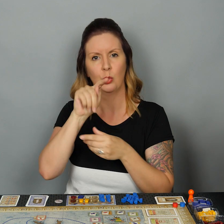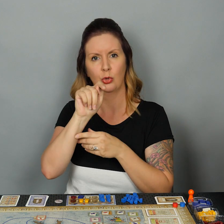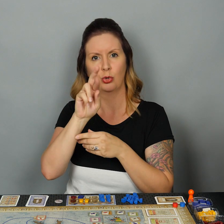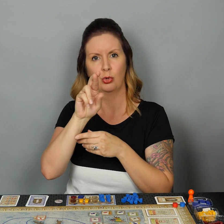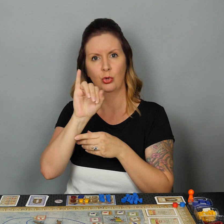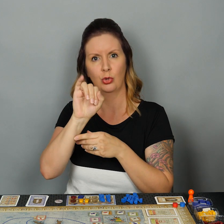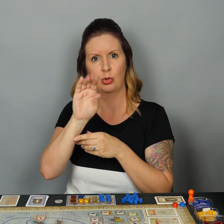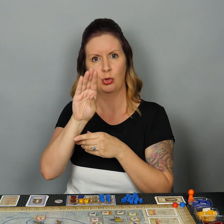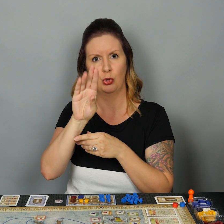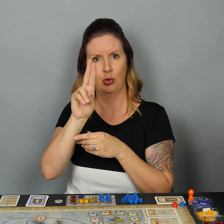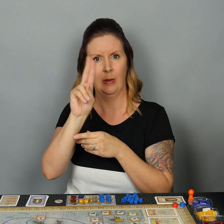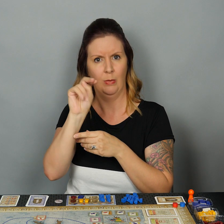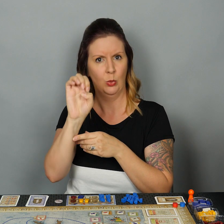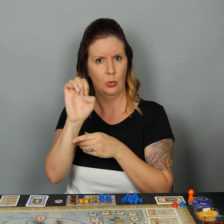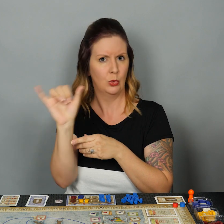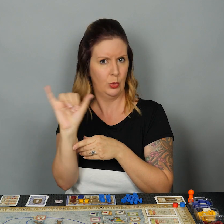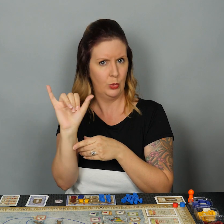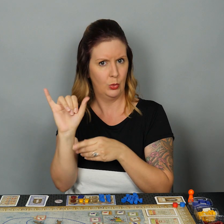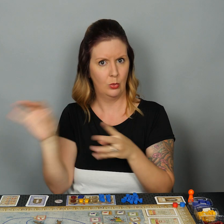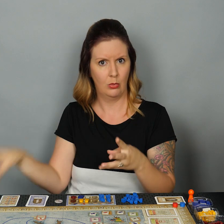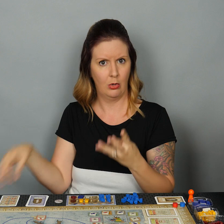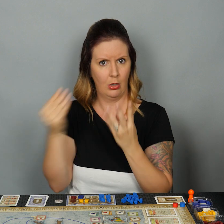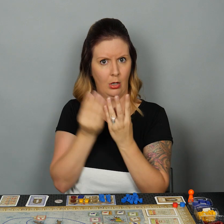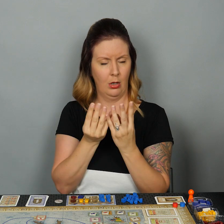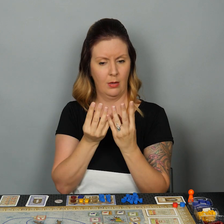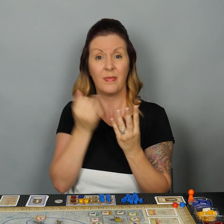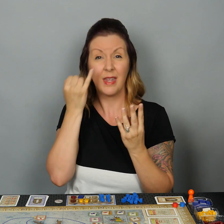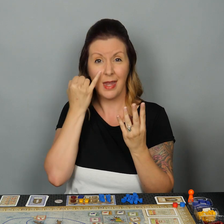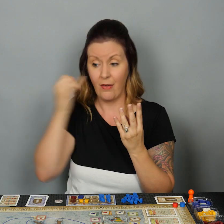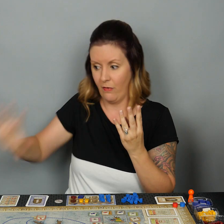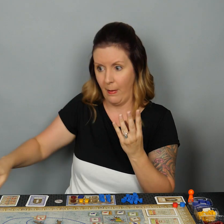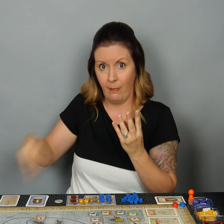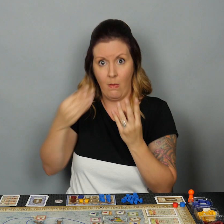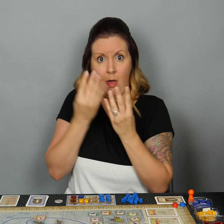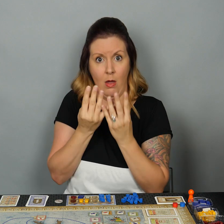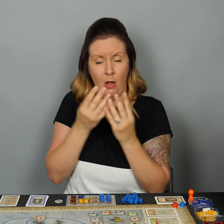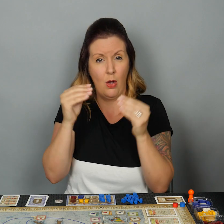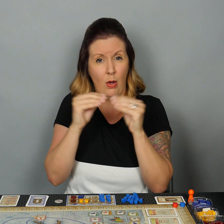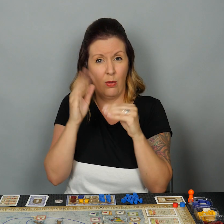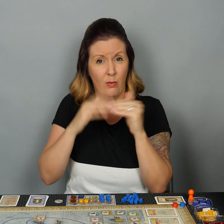hand, including the Tribune card.